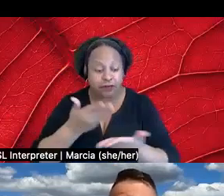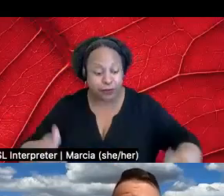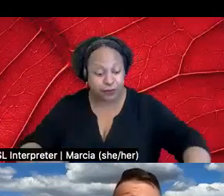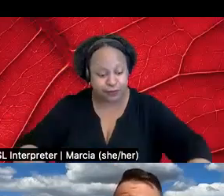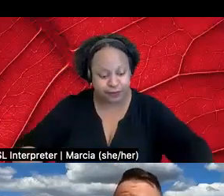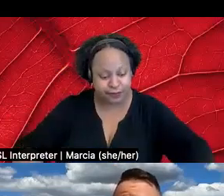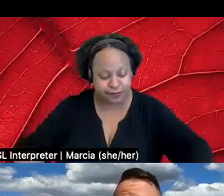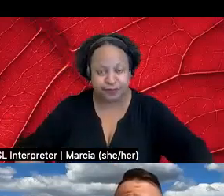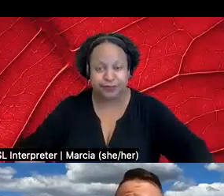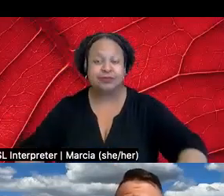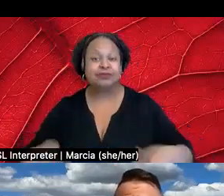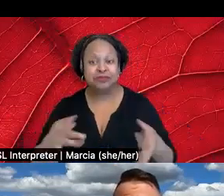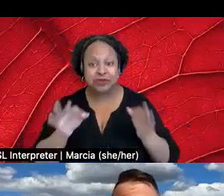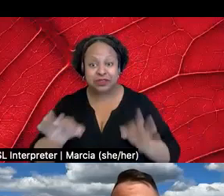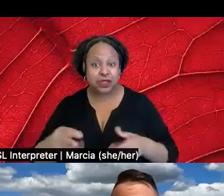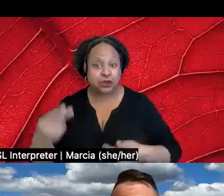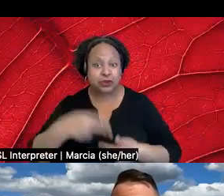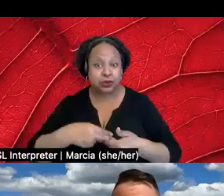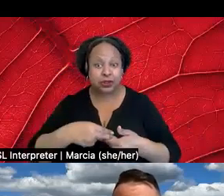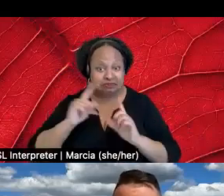who've decided to join us over the course of the last three days.